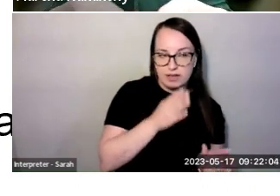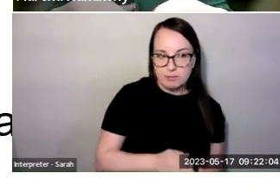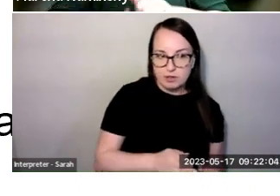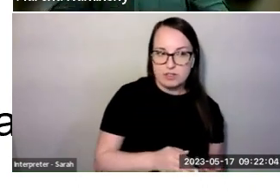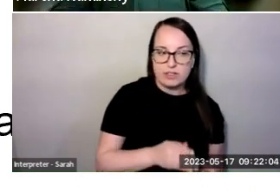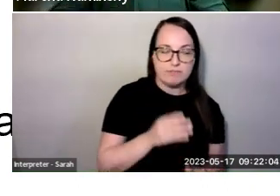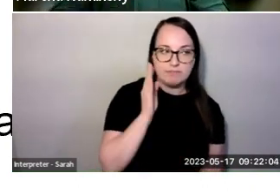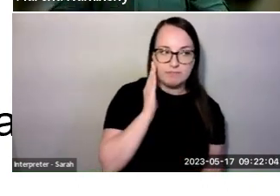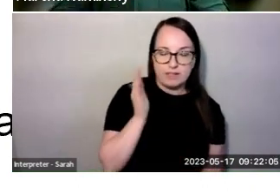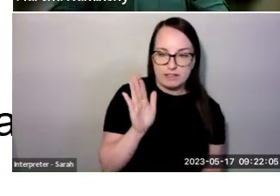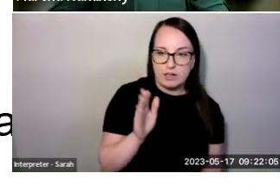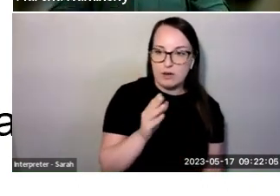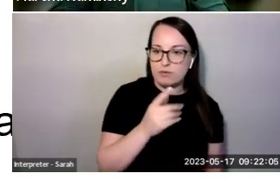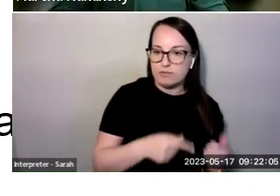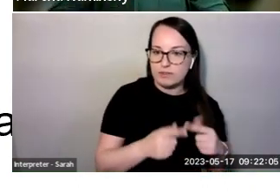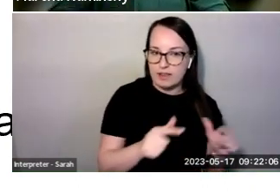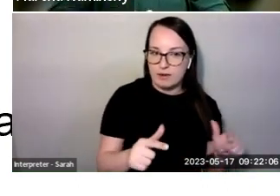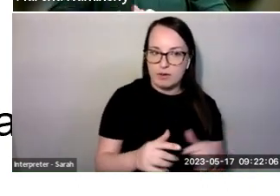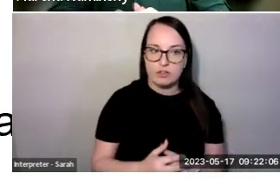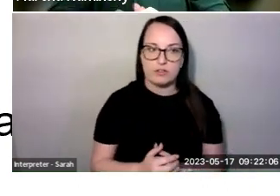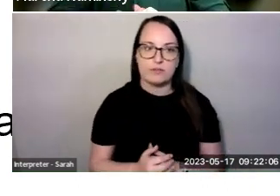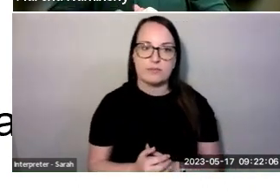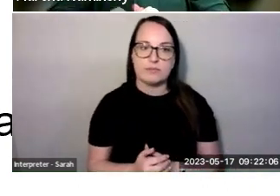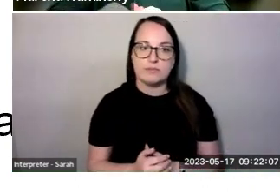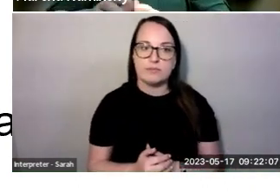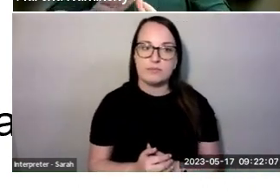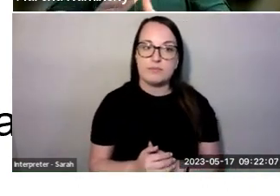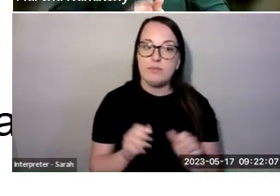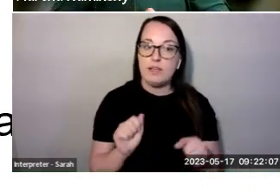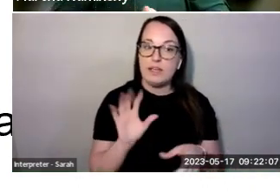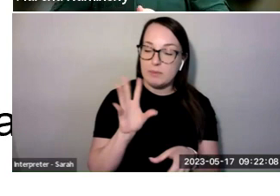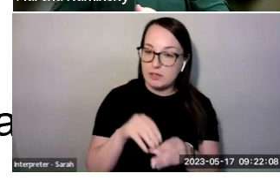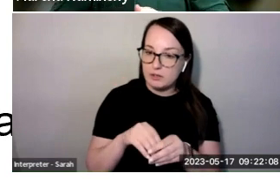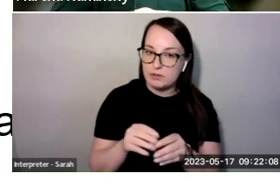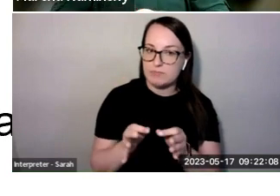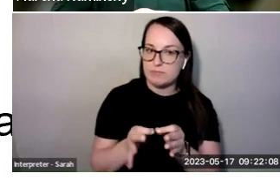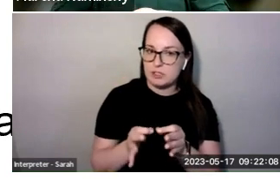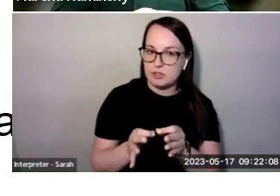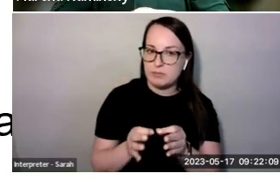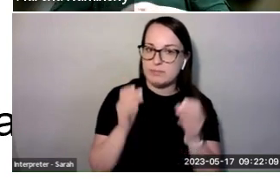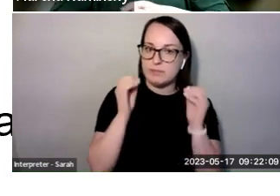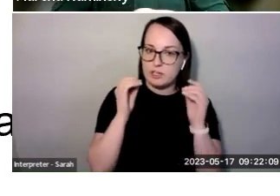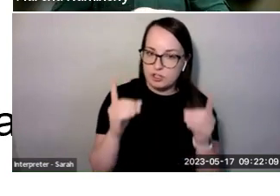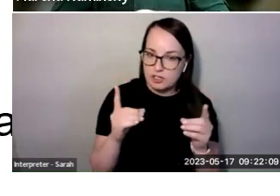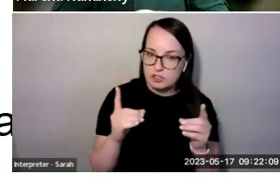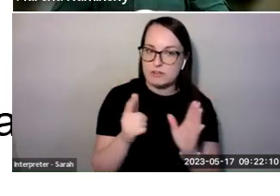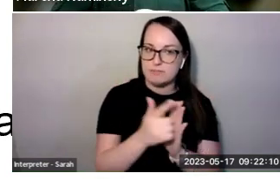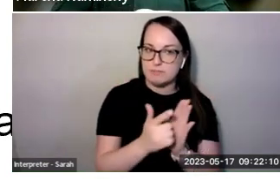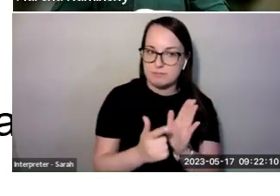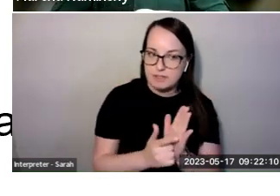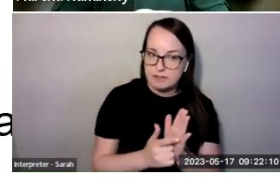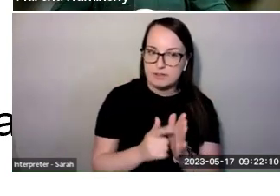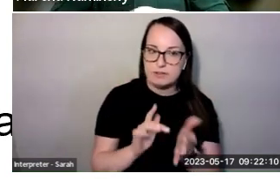This can include educational settings, medical appointments, legal business, performance settings --